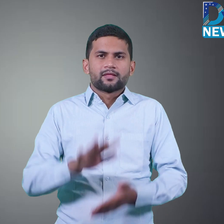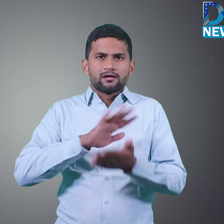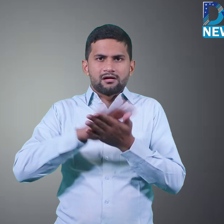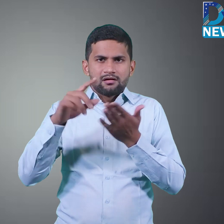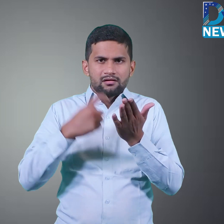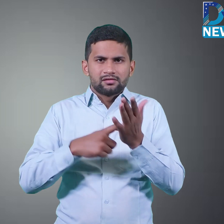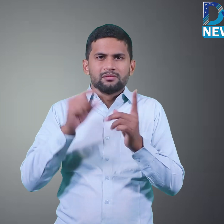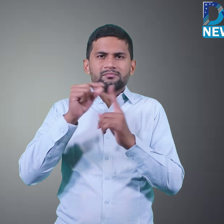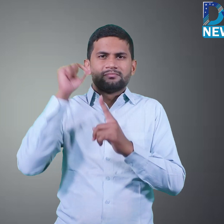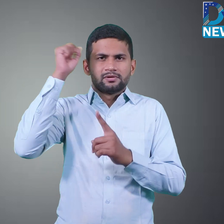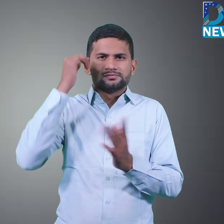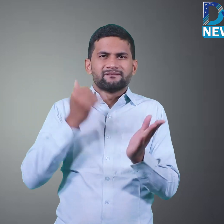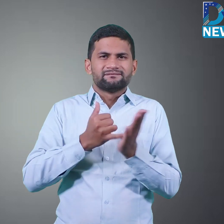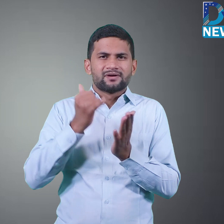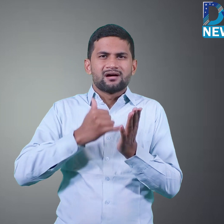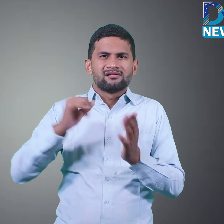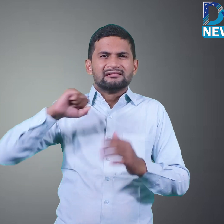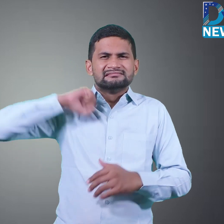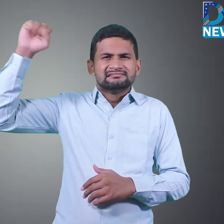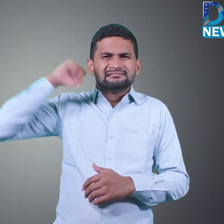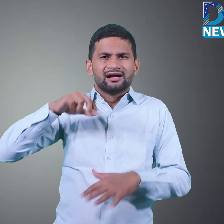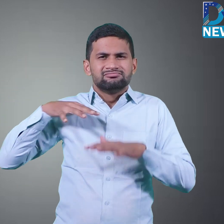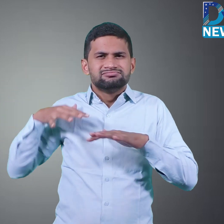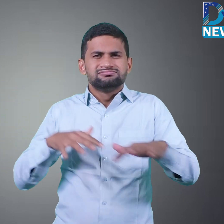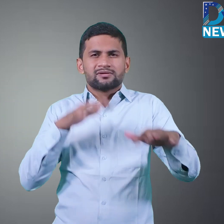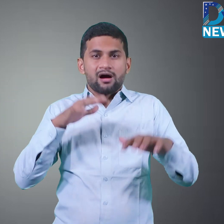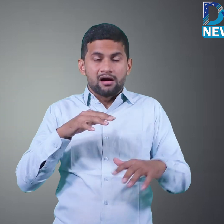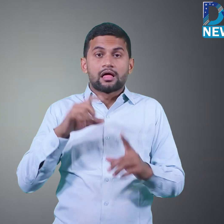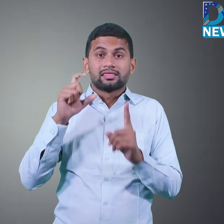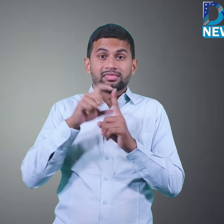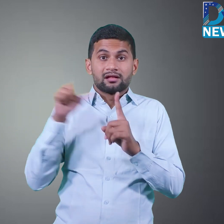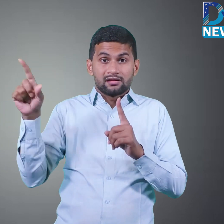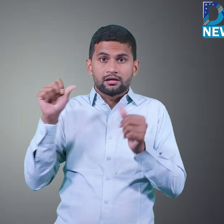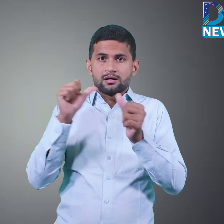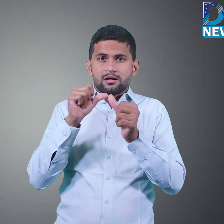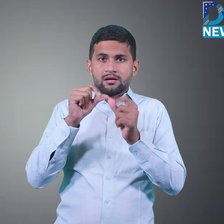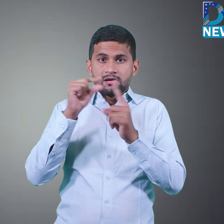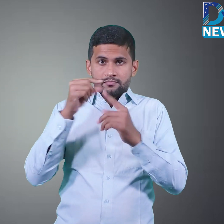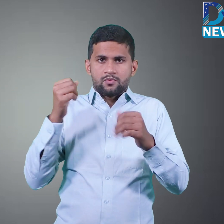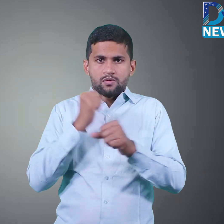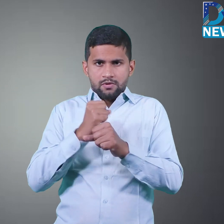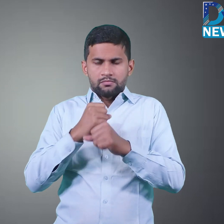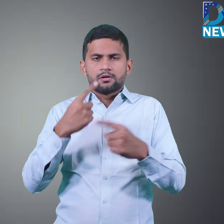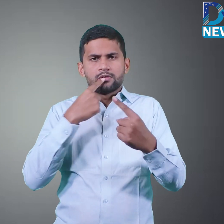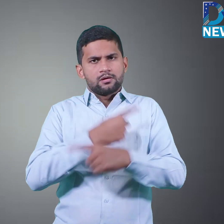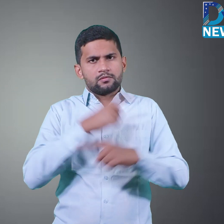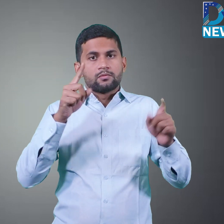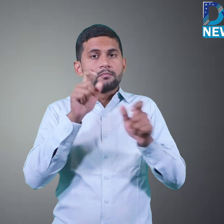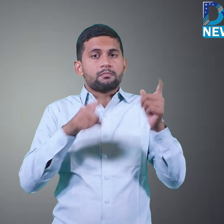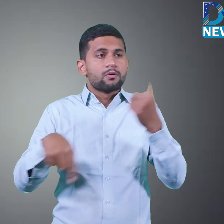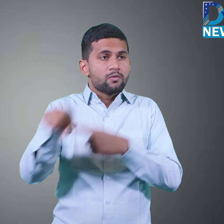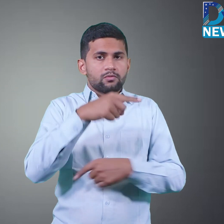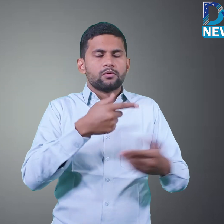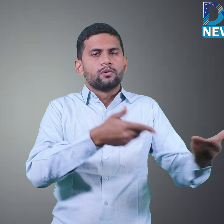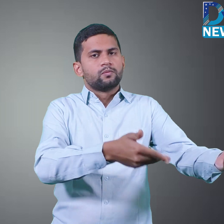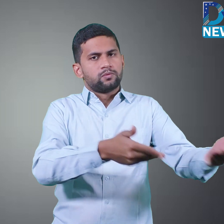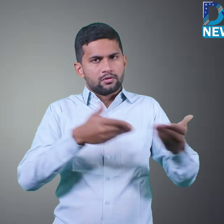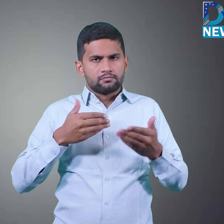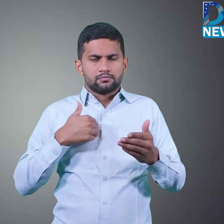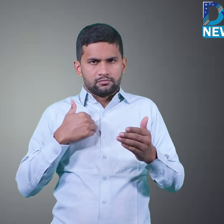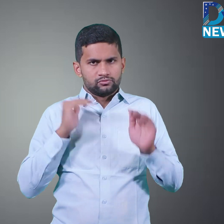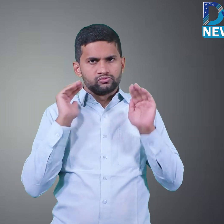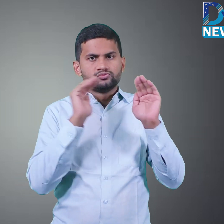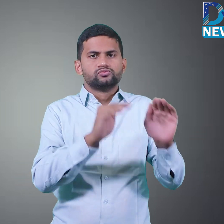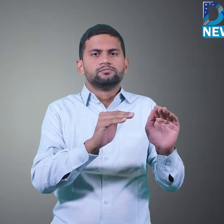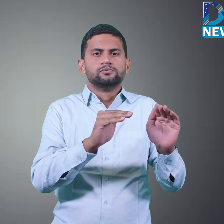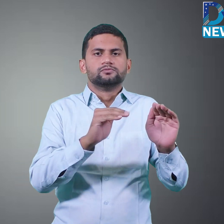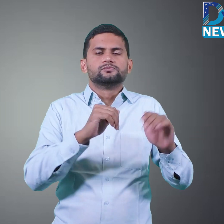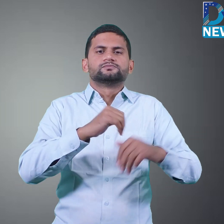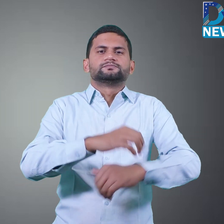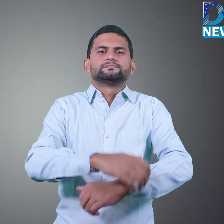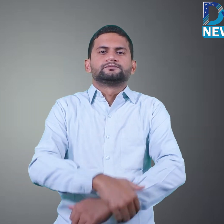We welcome farmers to Delhi & stand with them in this battle: AAP